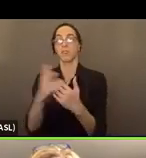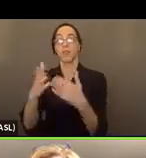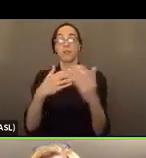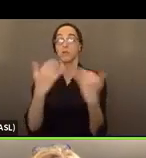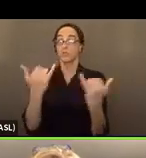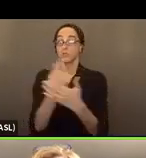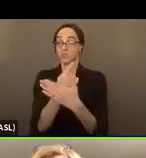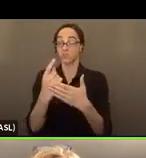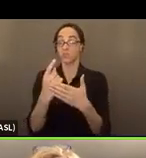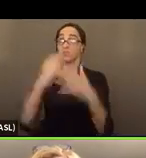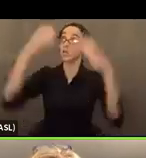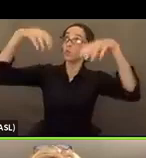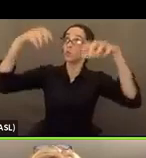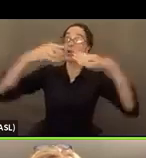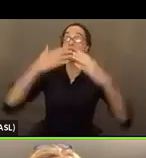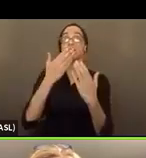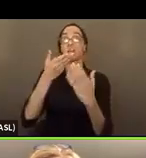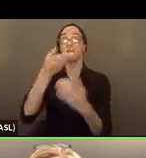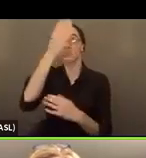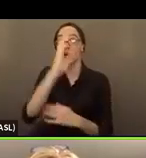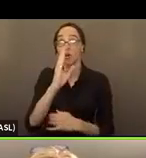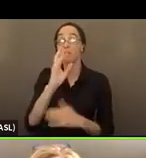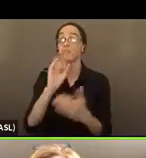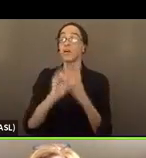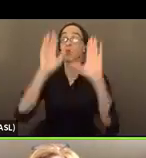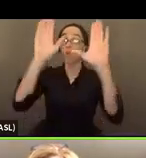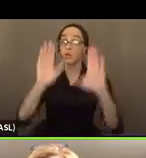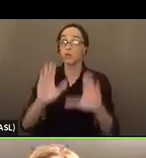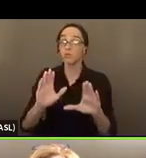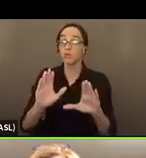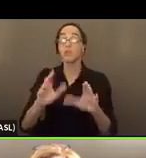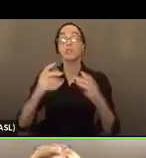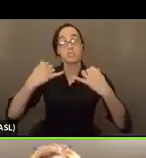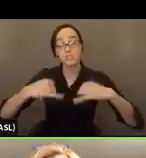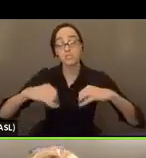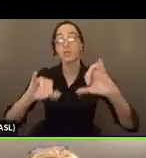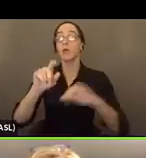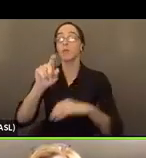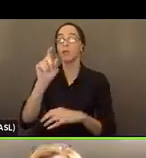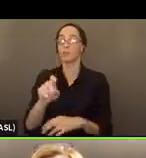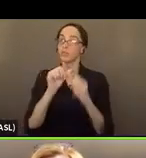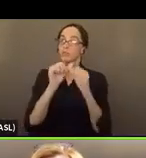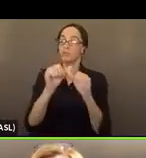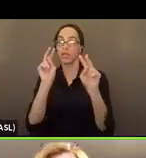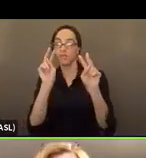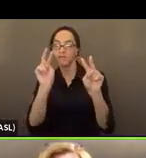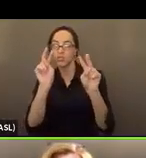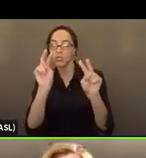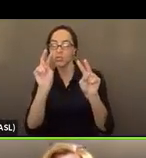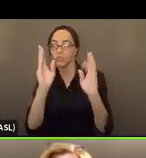we must remain vigilant it's always valuable to have a plan no matter what the season is